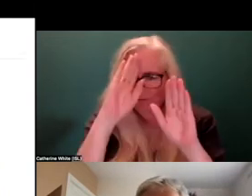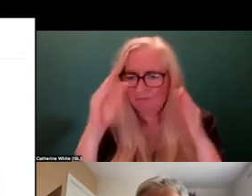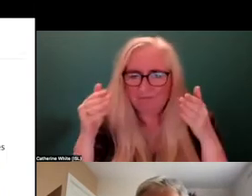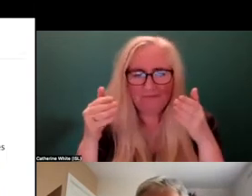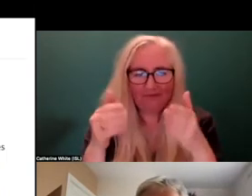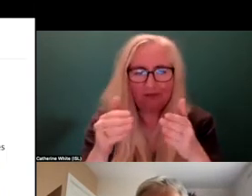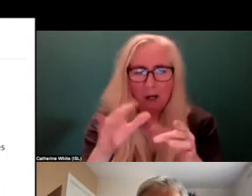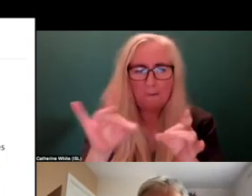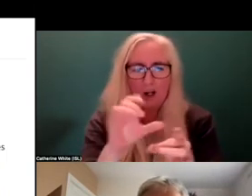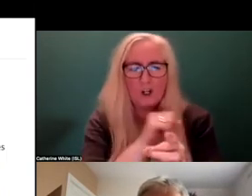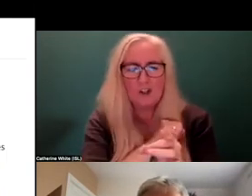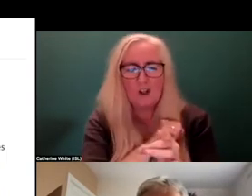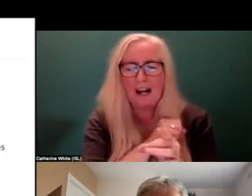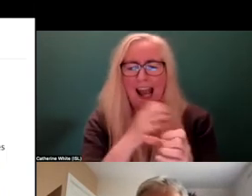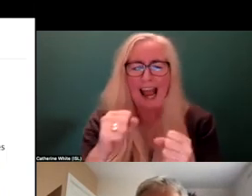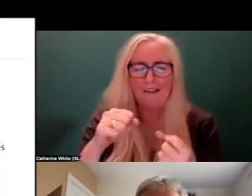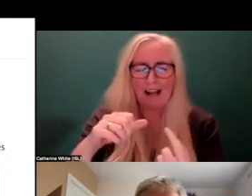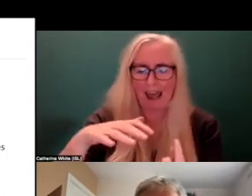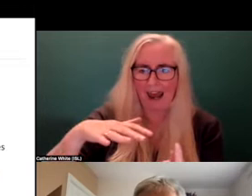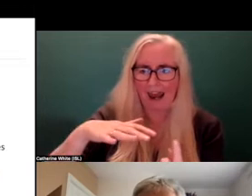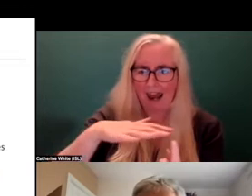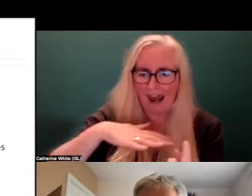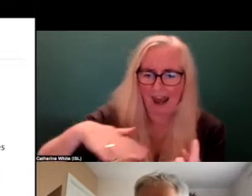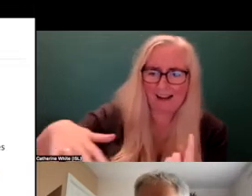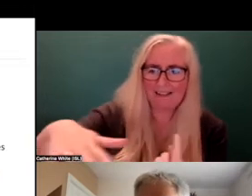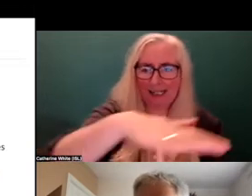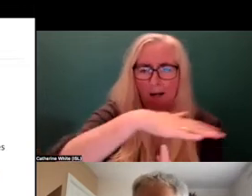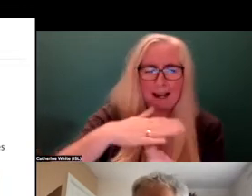Centring around the role of kind of nature and landscaping, and also quite a